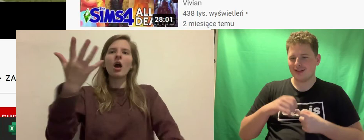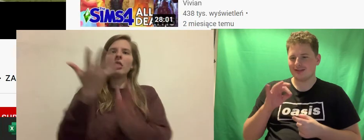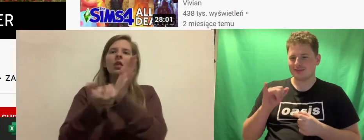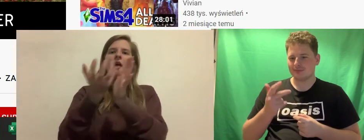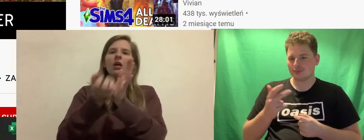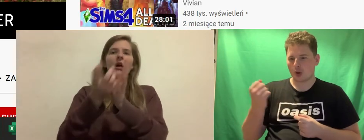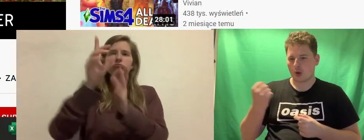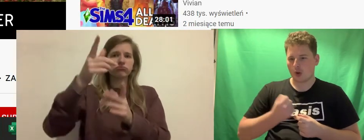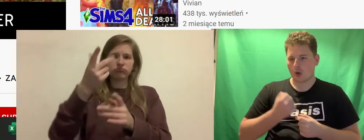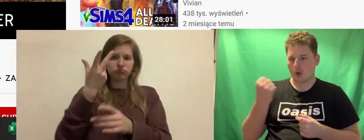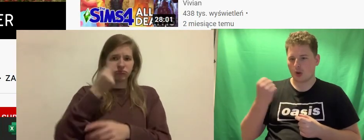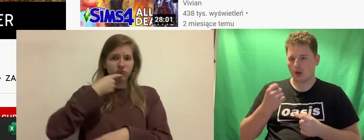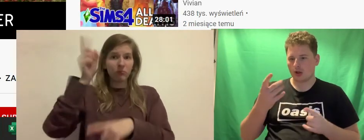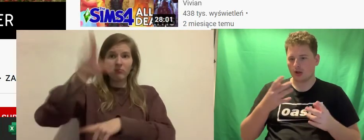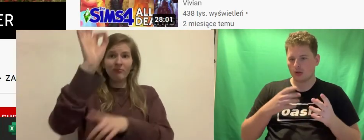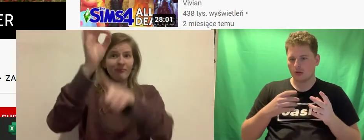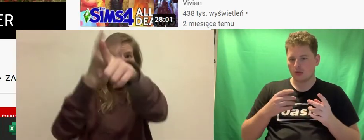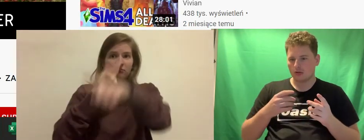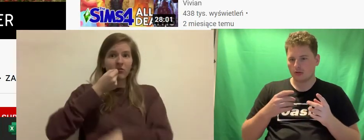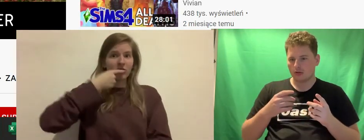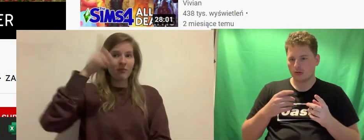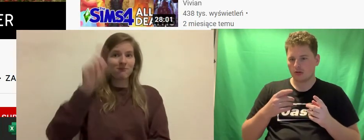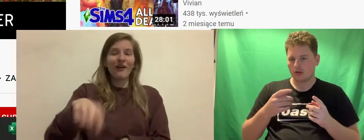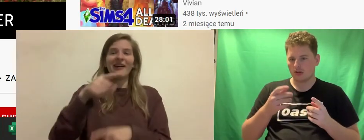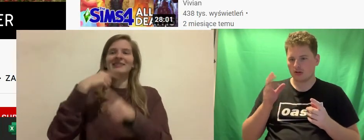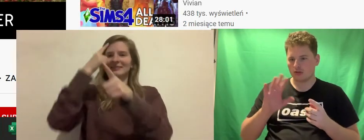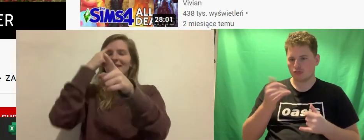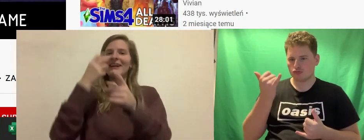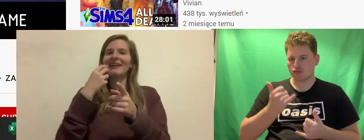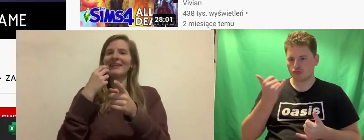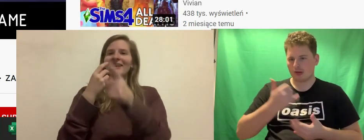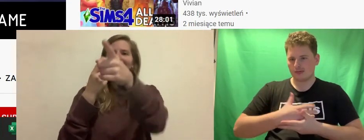K: but there is one disadvantage! , it's not worth downloading where you fall off, you have to download with caution